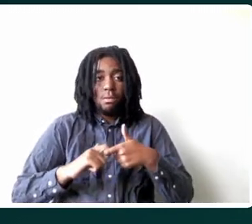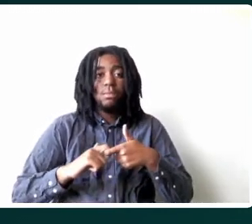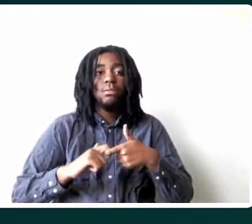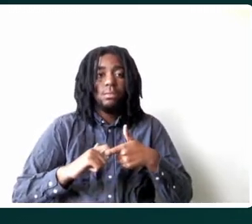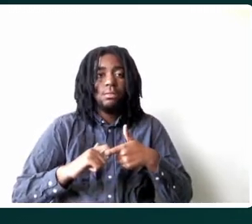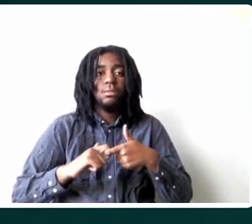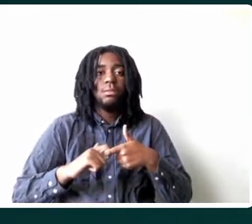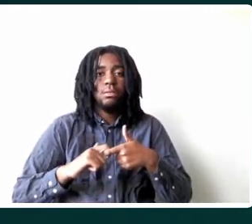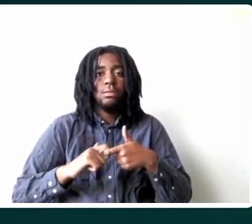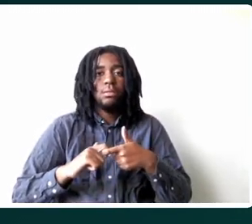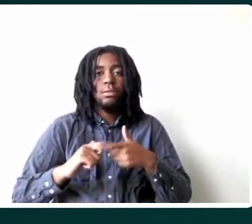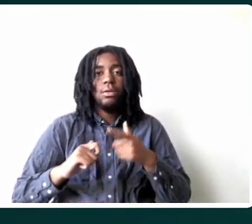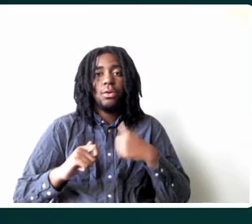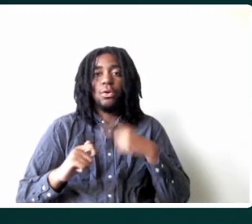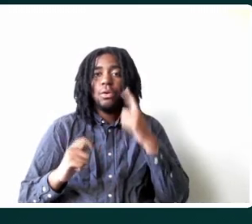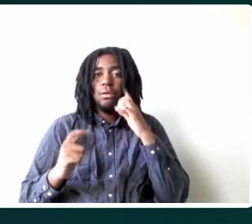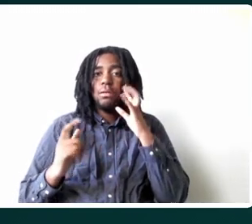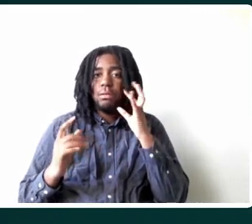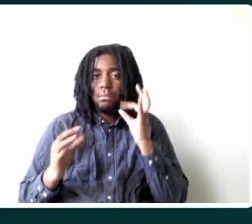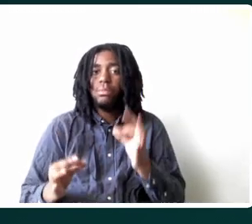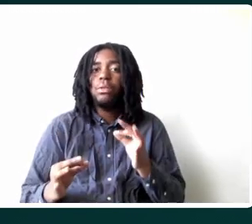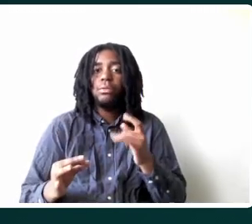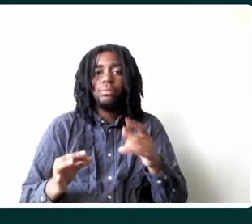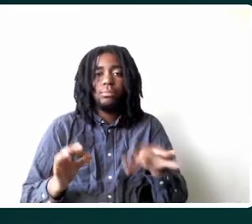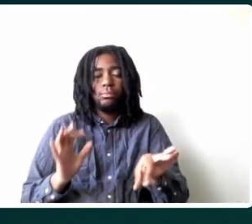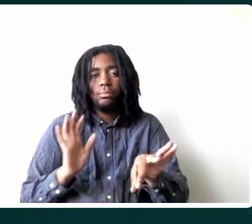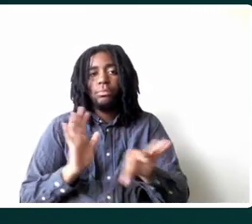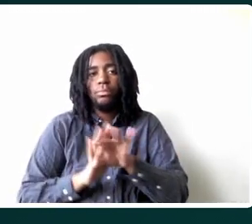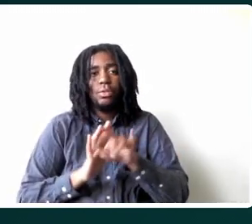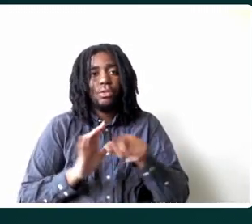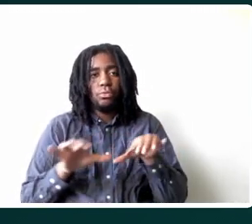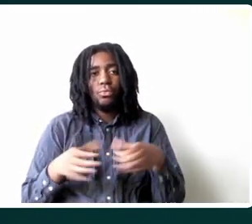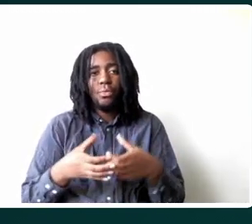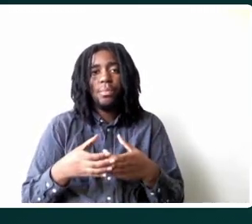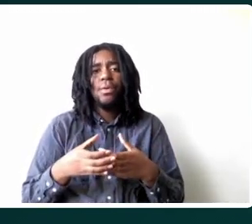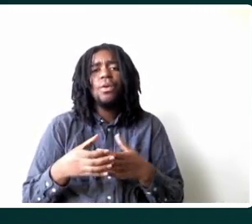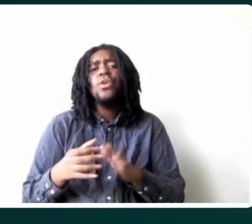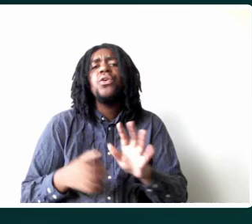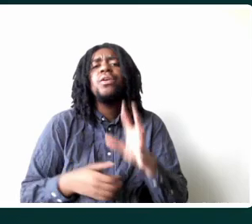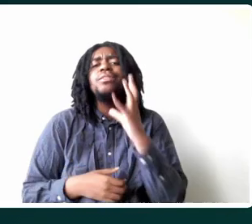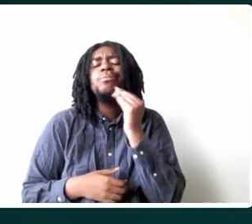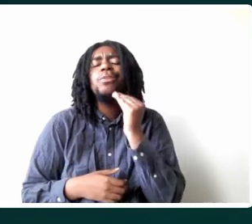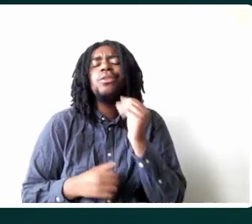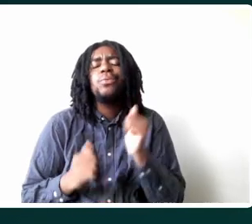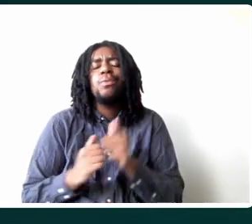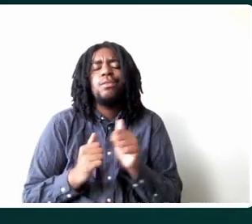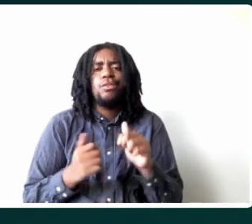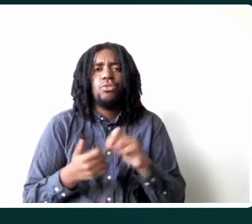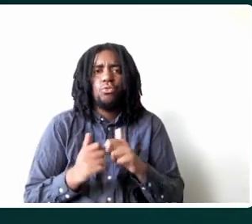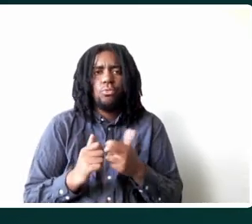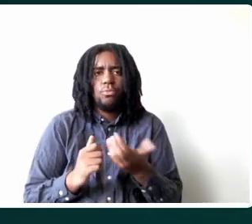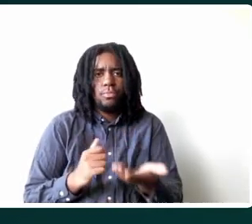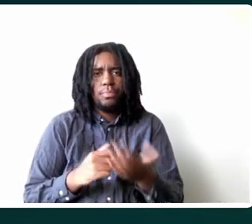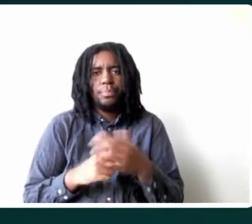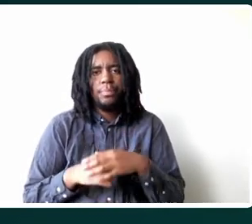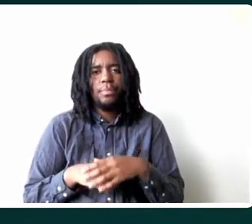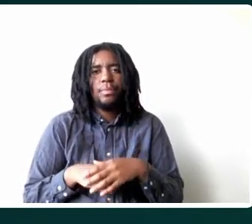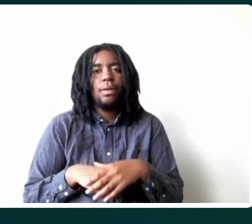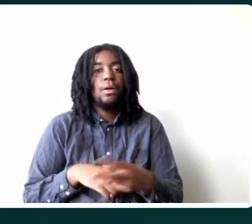to be in this group to talk about this particular issue. What is your experience with this issue?" And at first glance, the two images that you see on the screen might look like it's